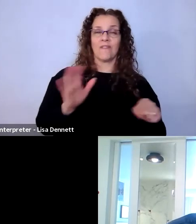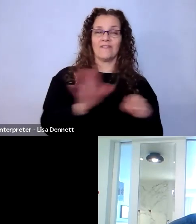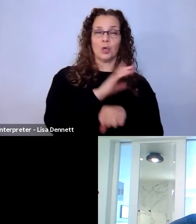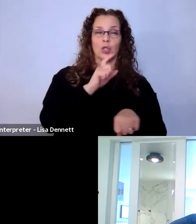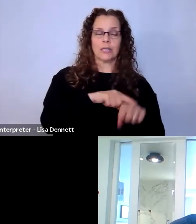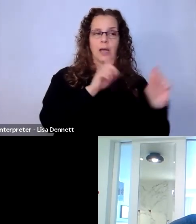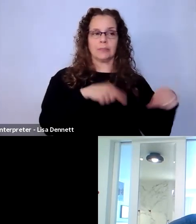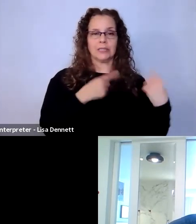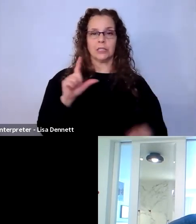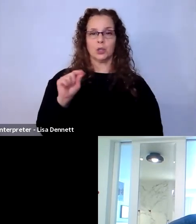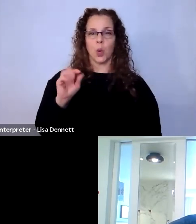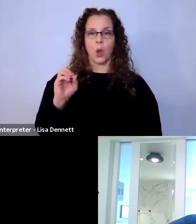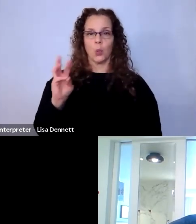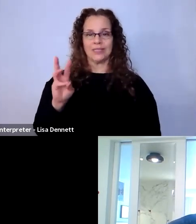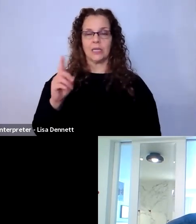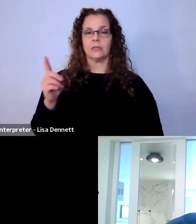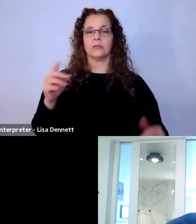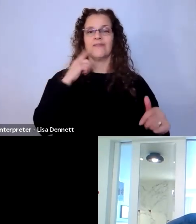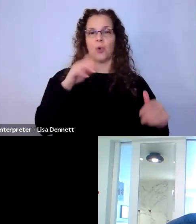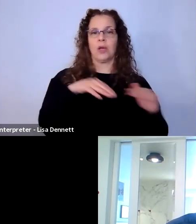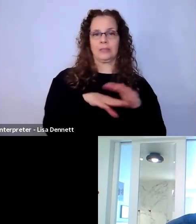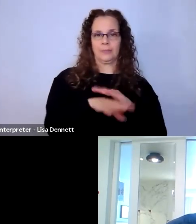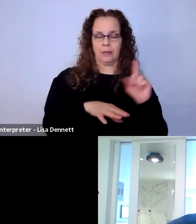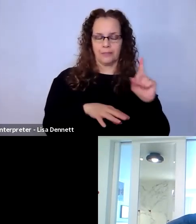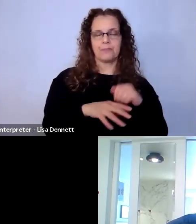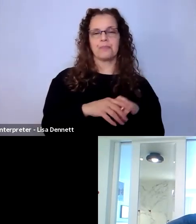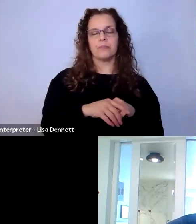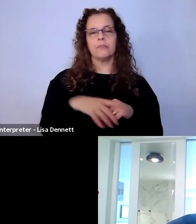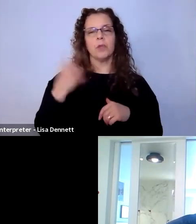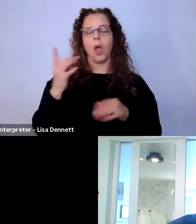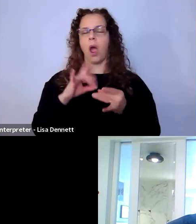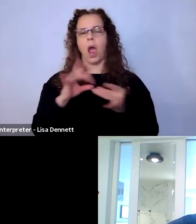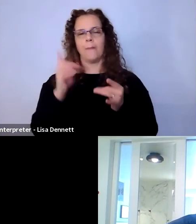And one of the comments I often hear is I wish I could just get Ahold of someone